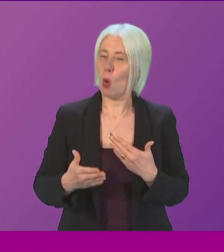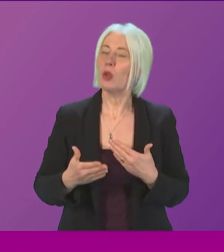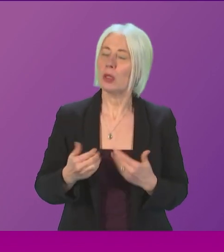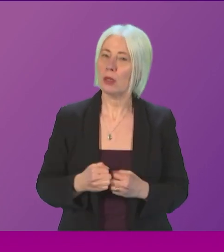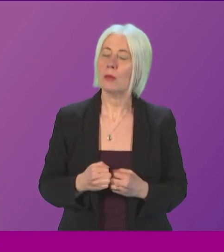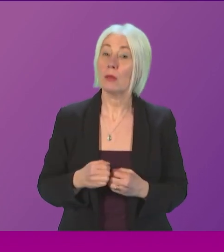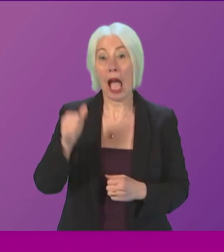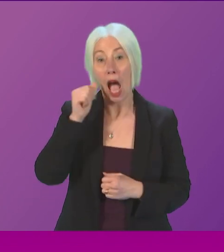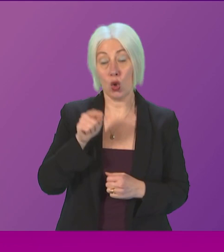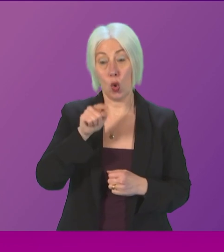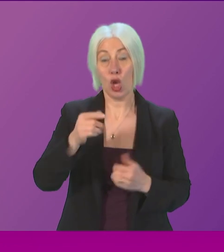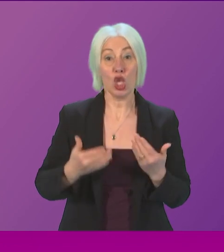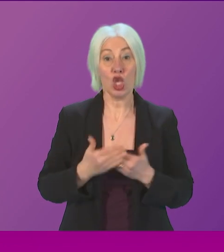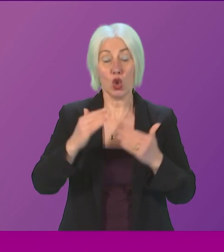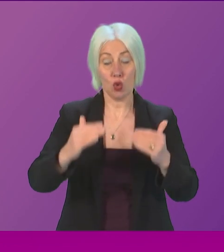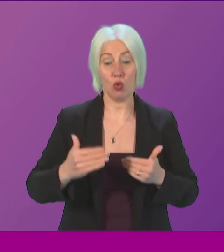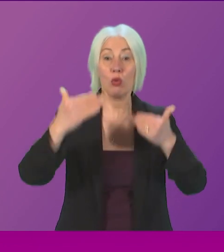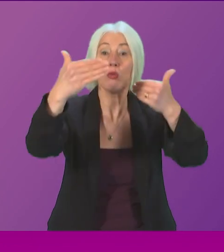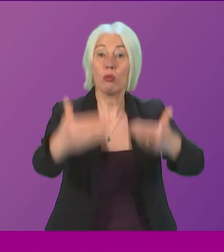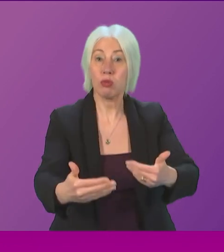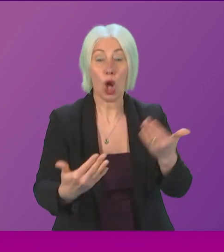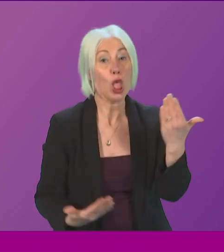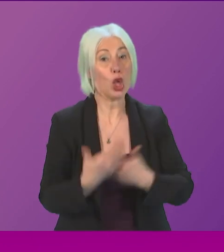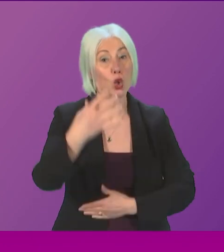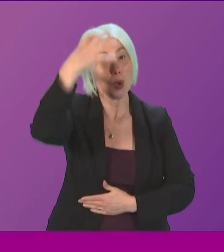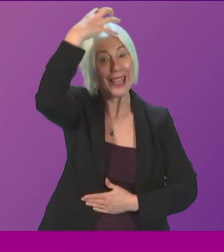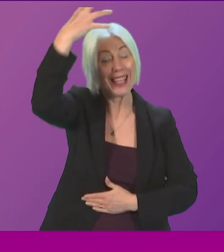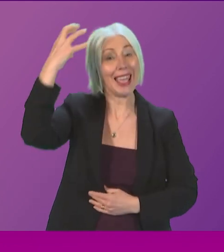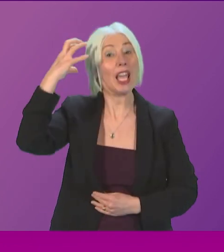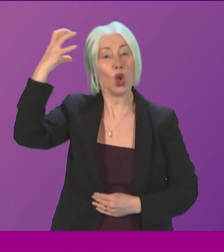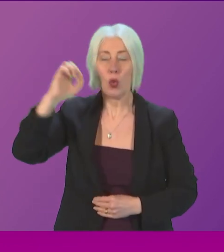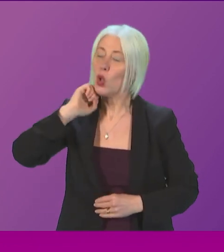As we enter this new era, I know that the new King and Queen will continue that extraordinary